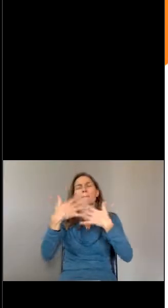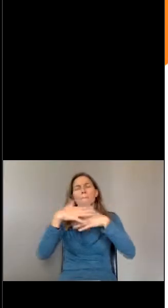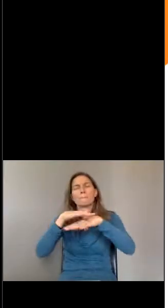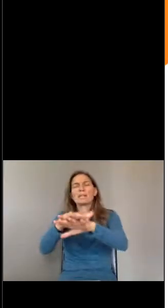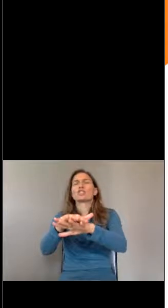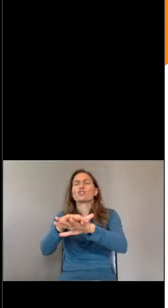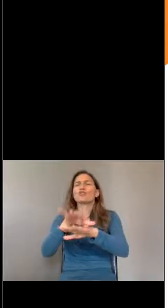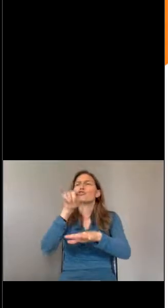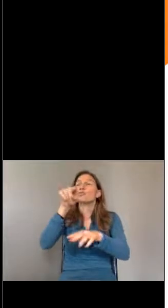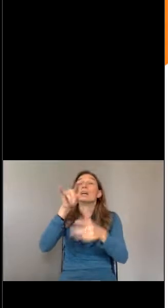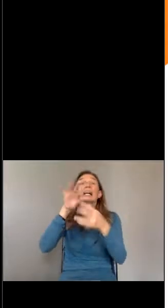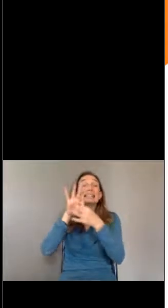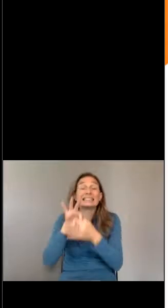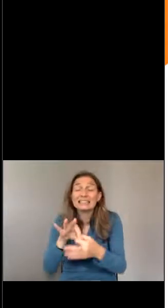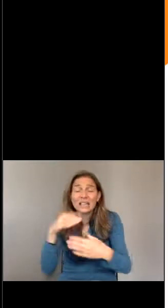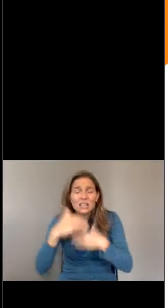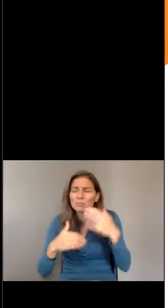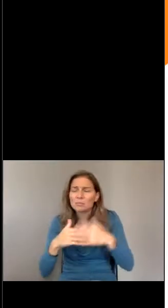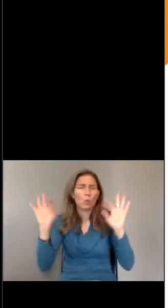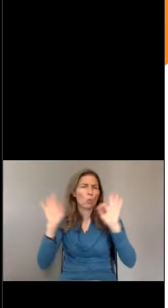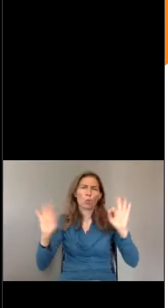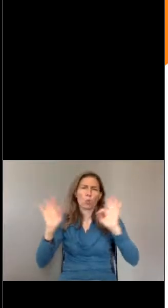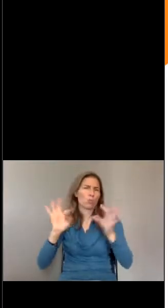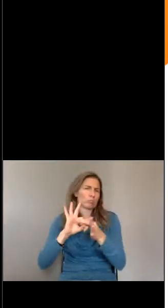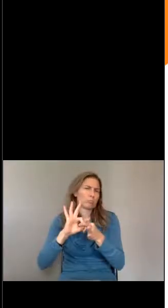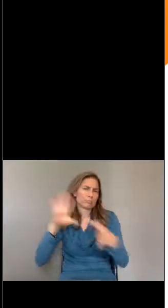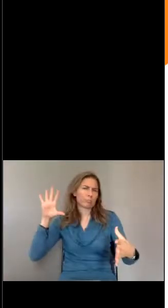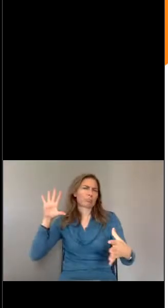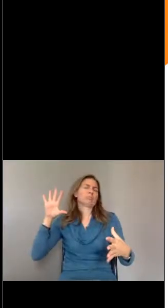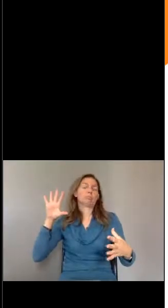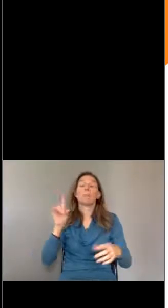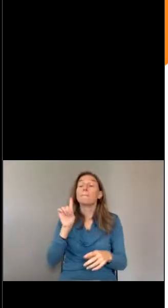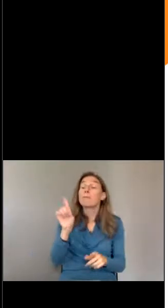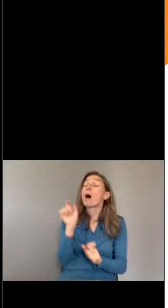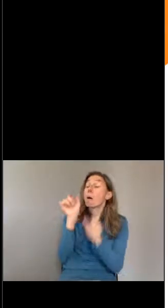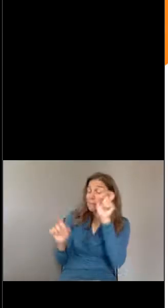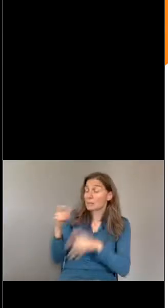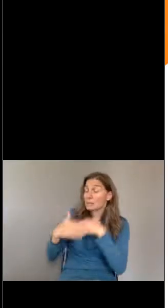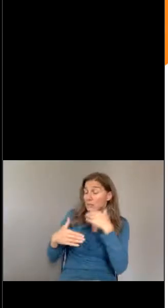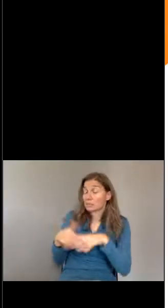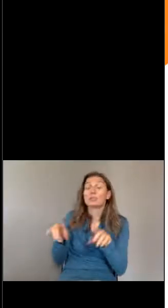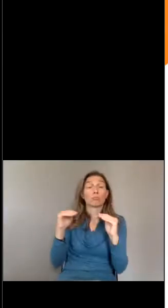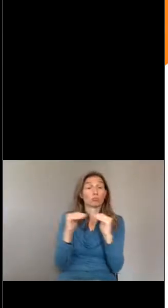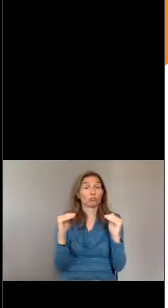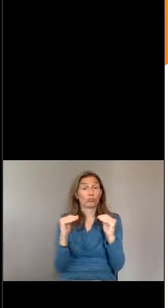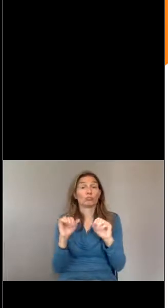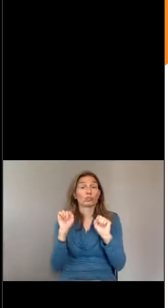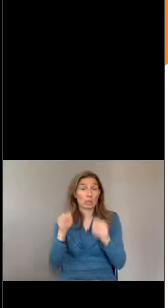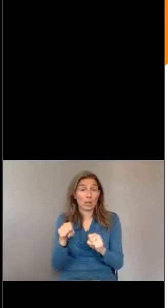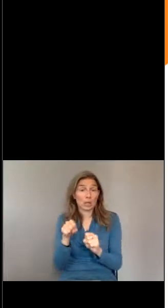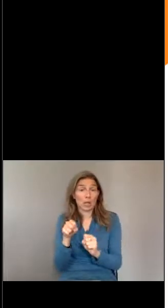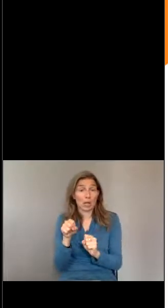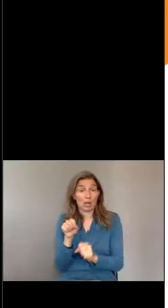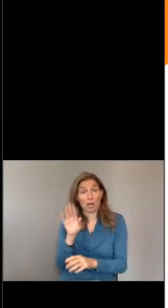to any type of disabilities but people with disabilities are eligible on the same grounds as all the others.